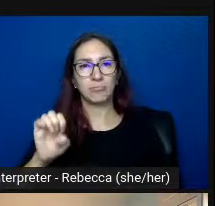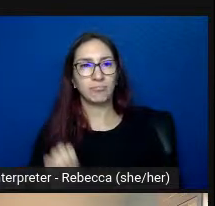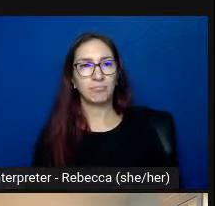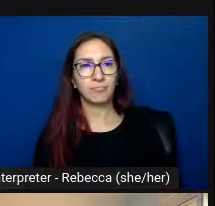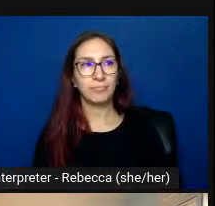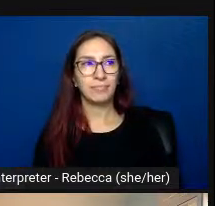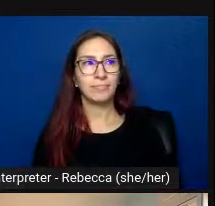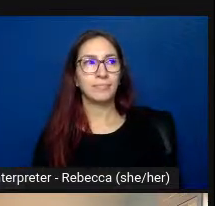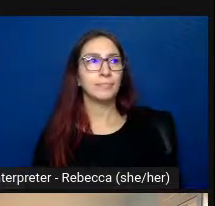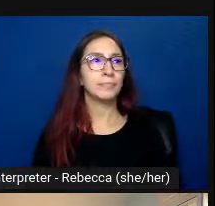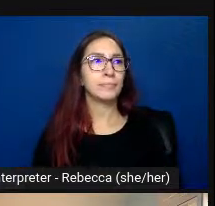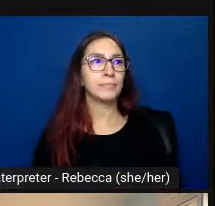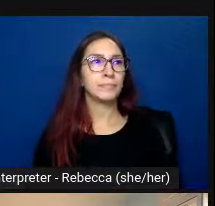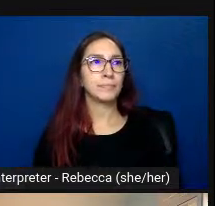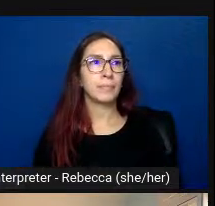structure of what people see.